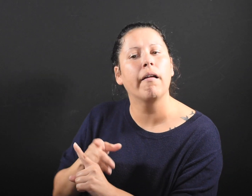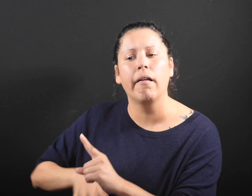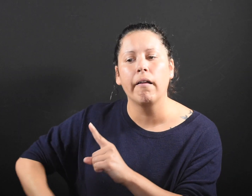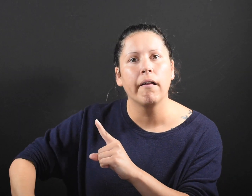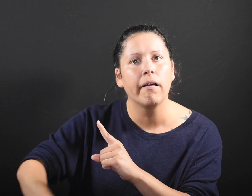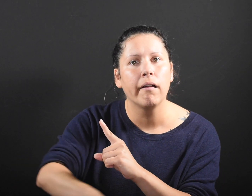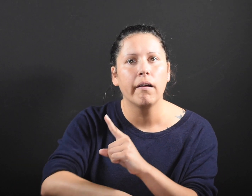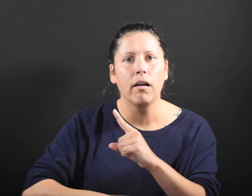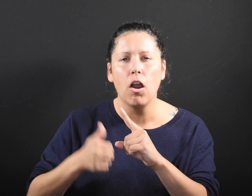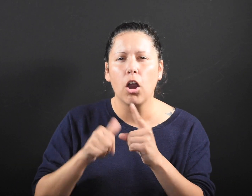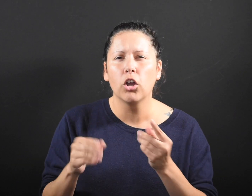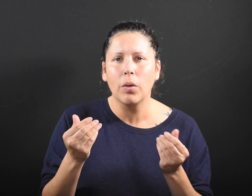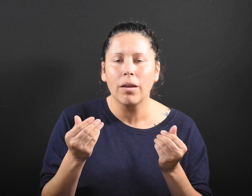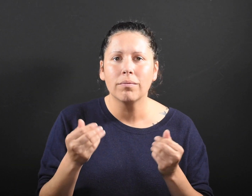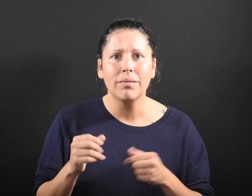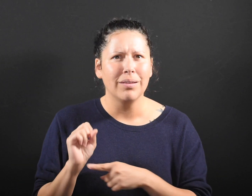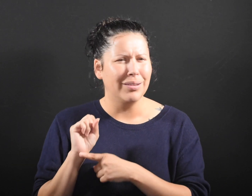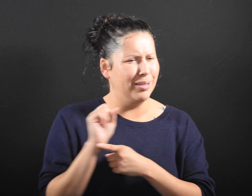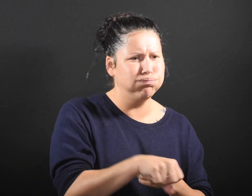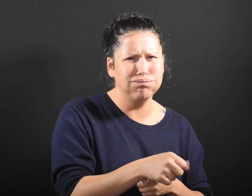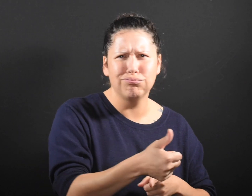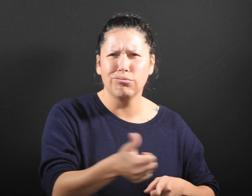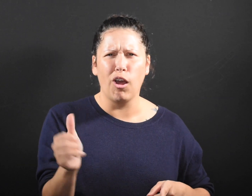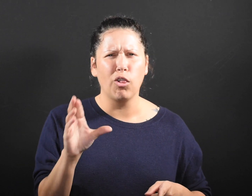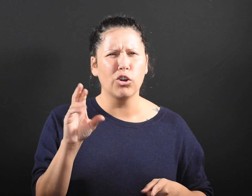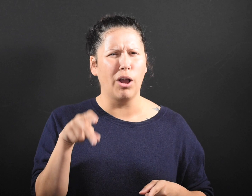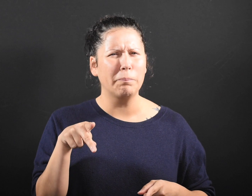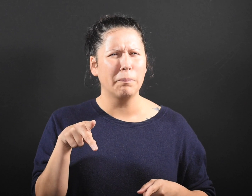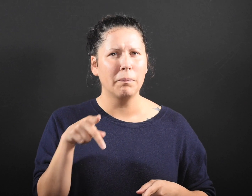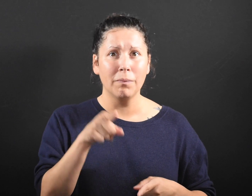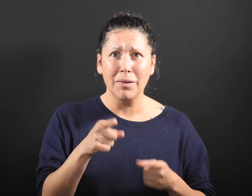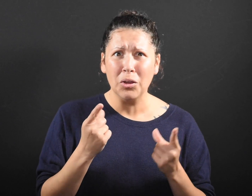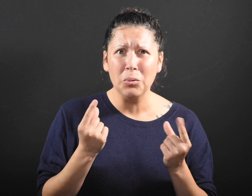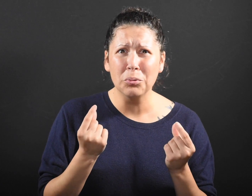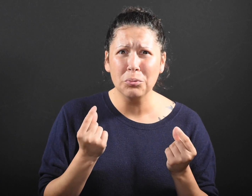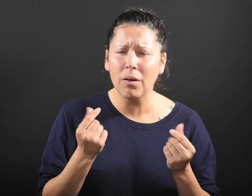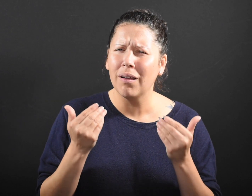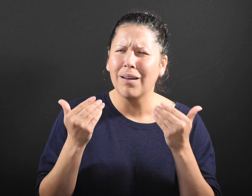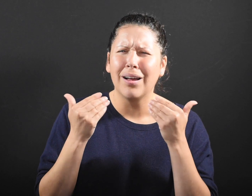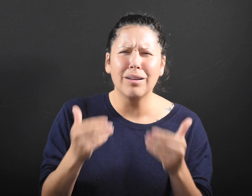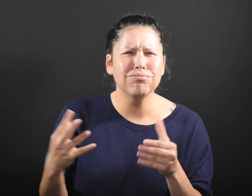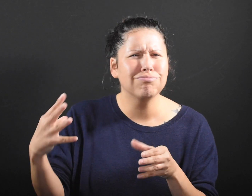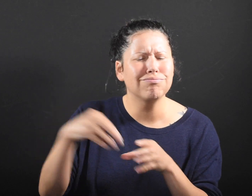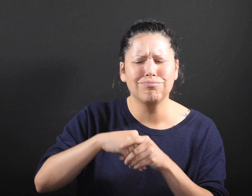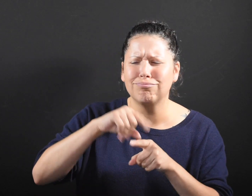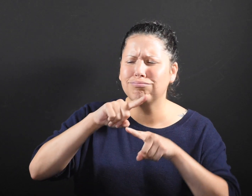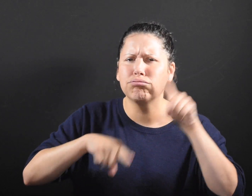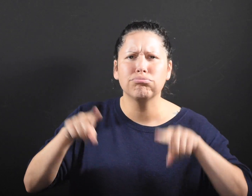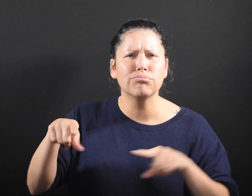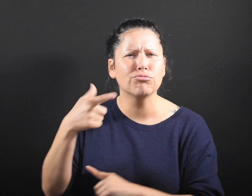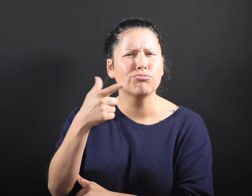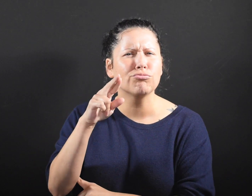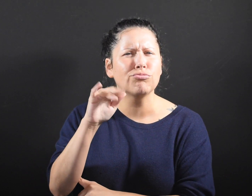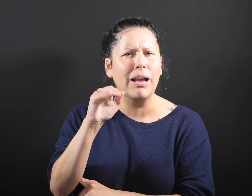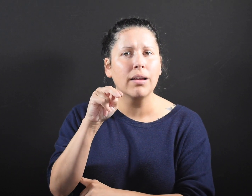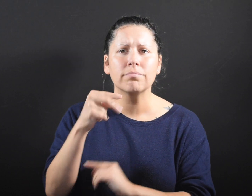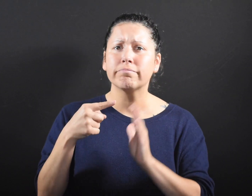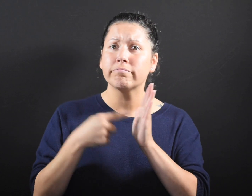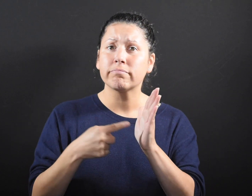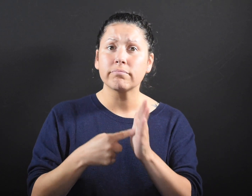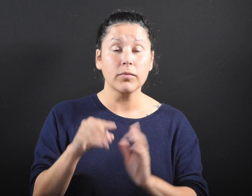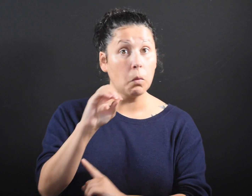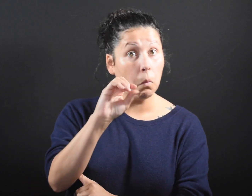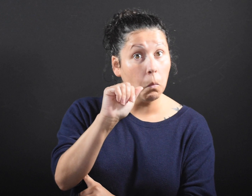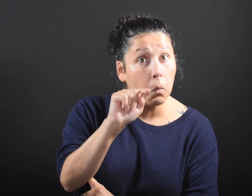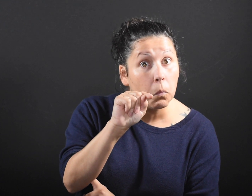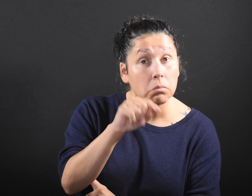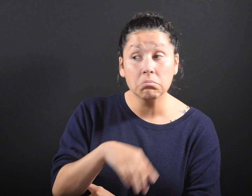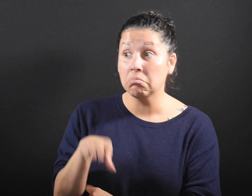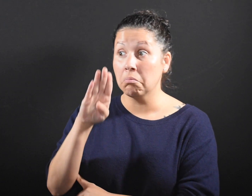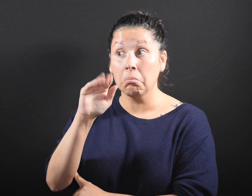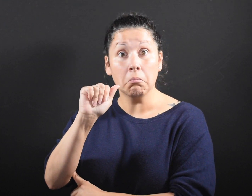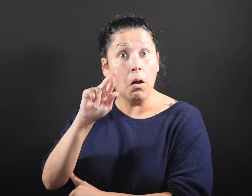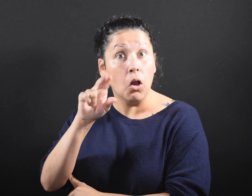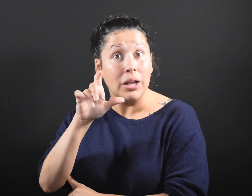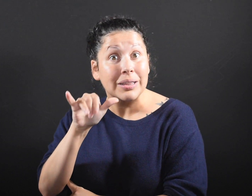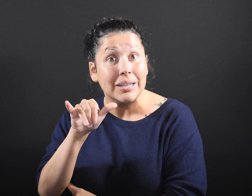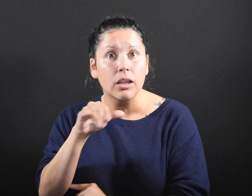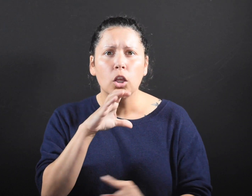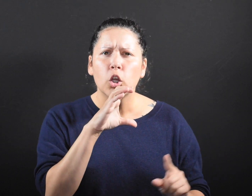You can include a variety of grains in your baby's diet, including oat, barley, couscous, quinoa,